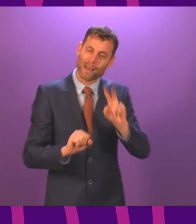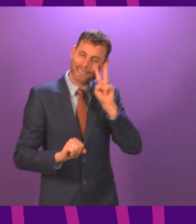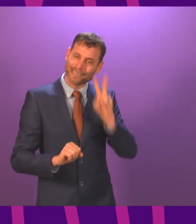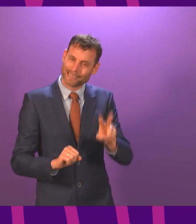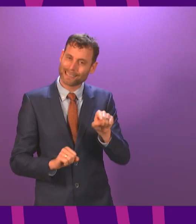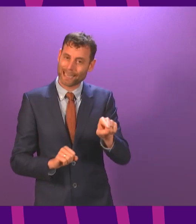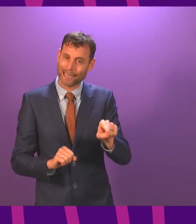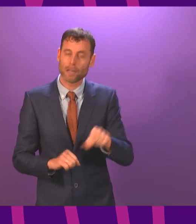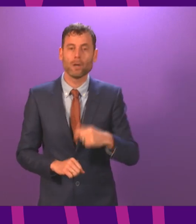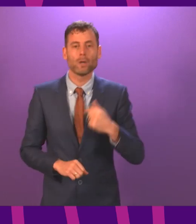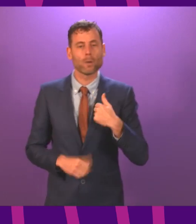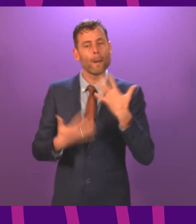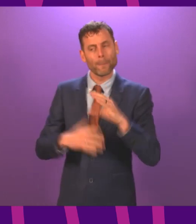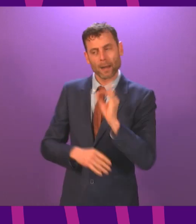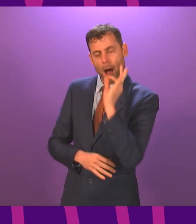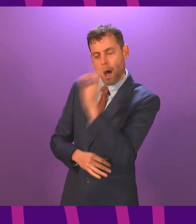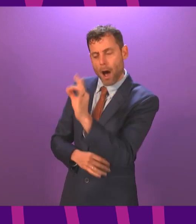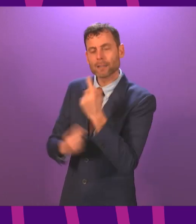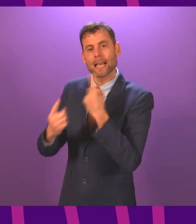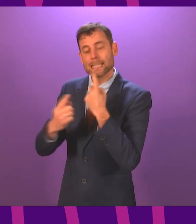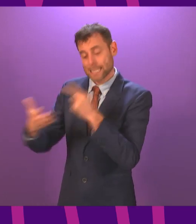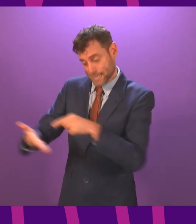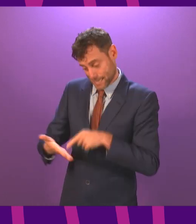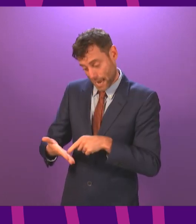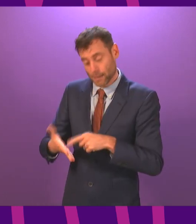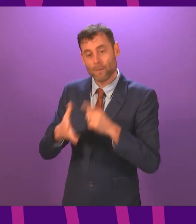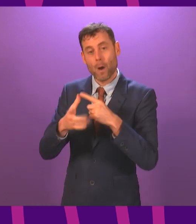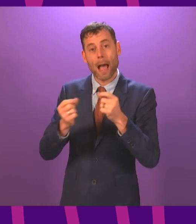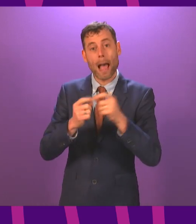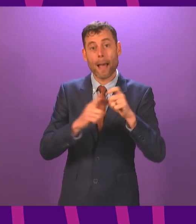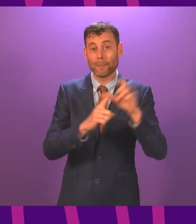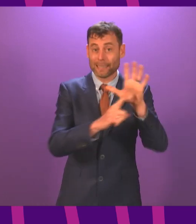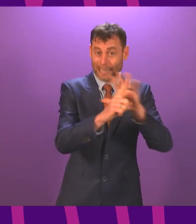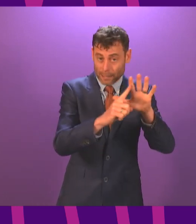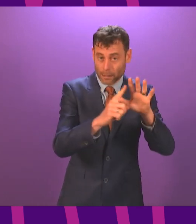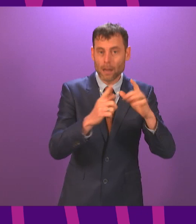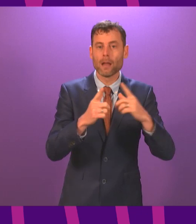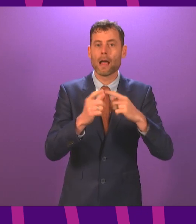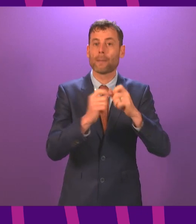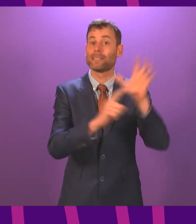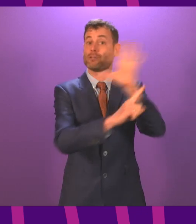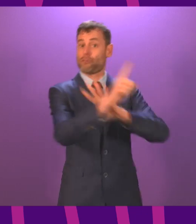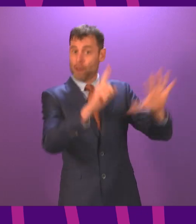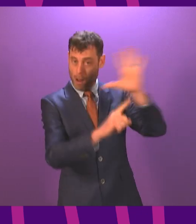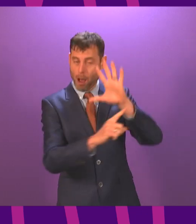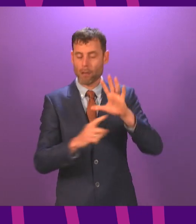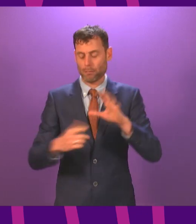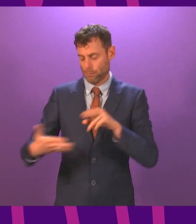I have therefore asked that the data for Aberdeen City and Aberdeenshire be considered in more